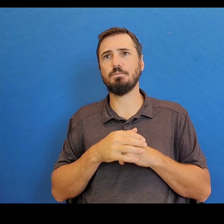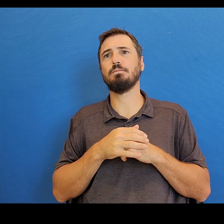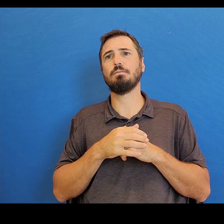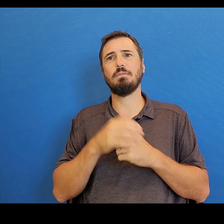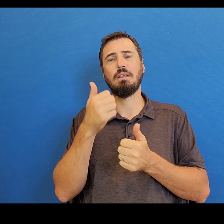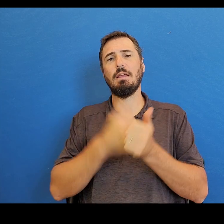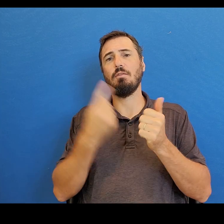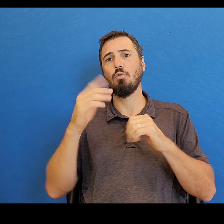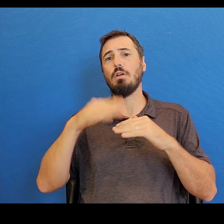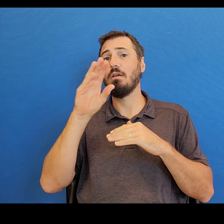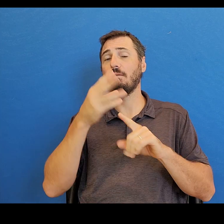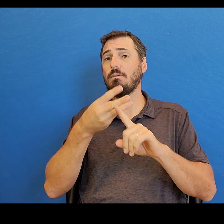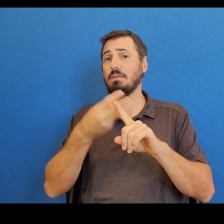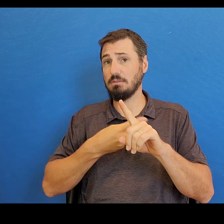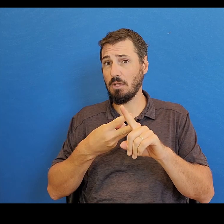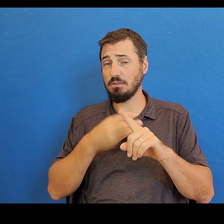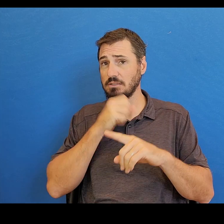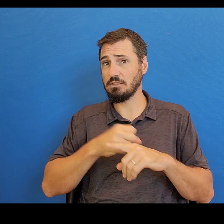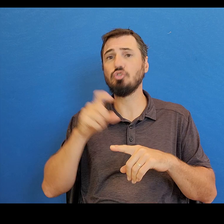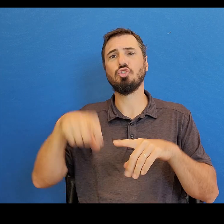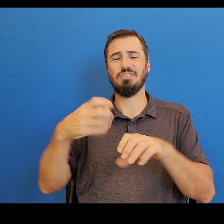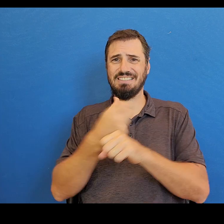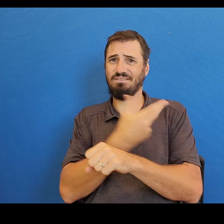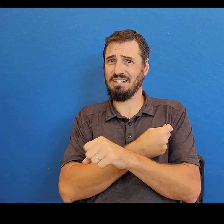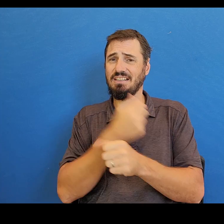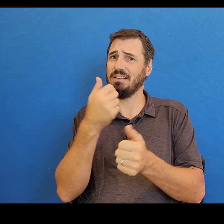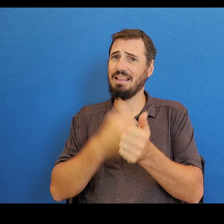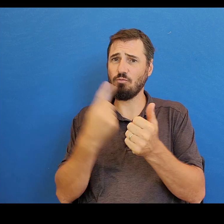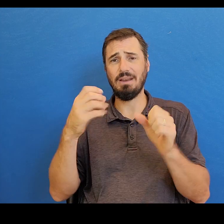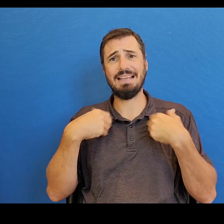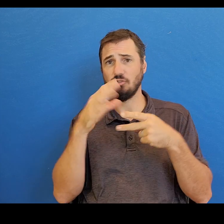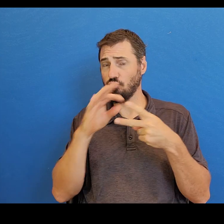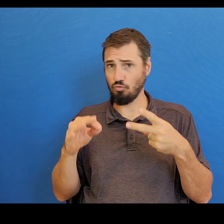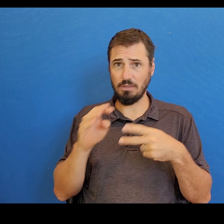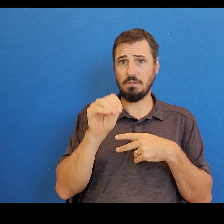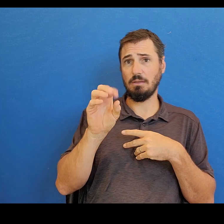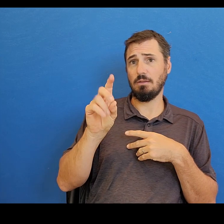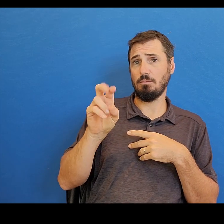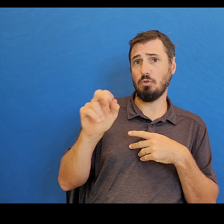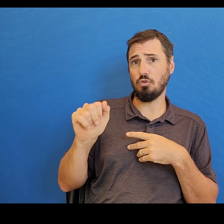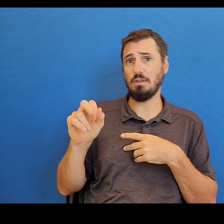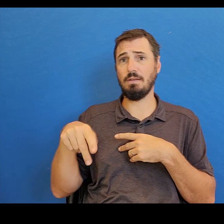Everyone age six months and older should get vaccinated, and everyone has a choice of Moderna or Pfizer vaccines